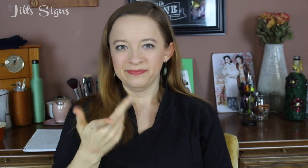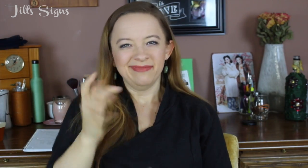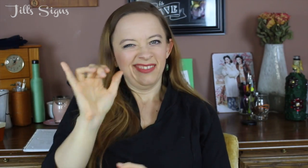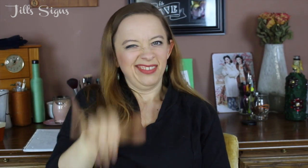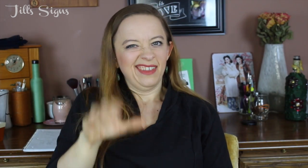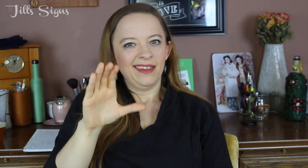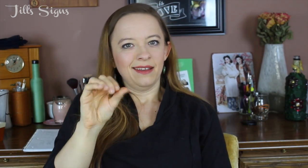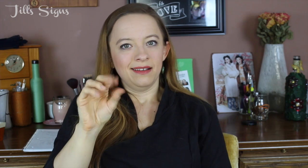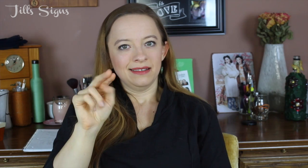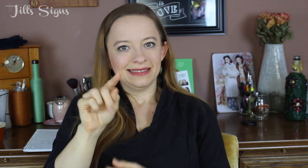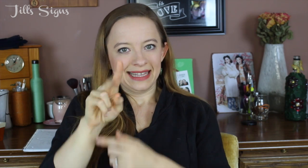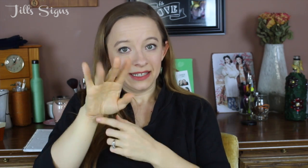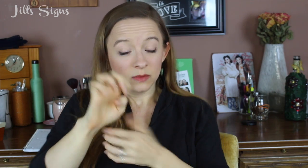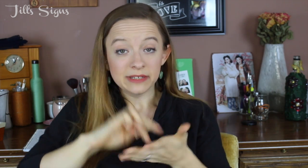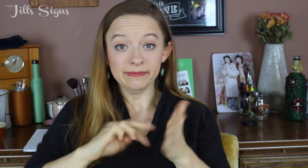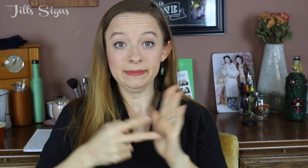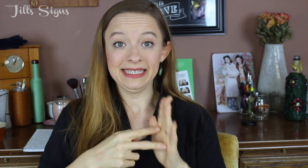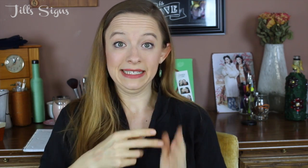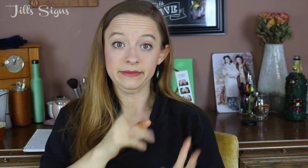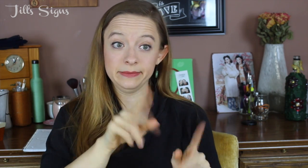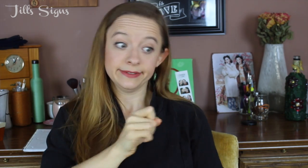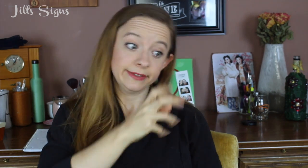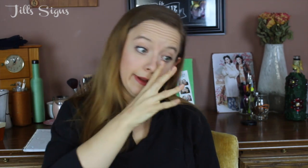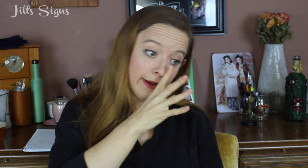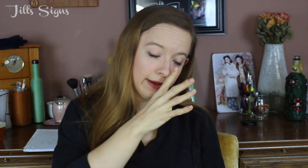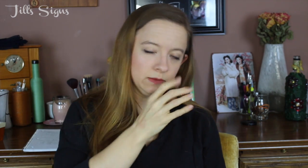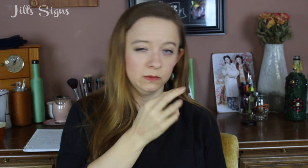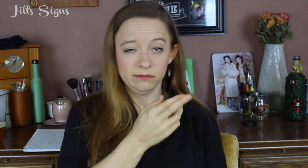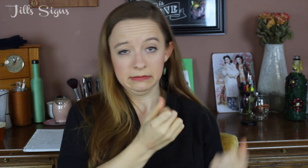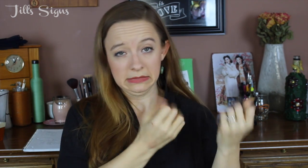Ok so that was consecutive, meaning